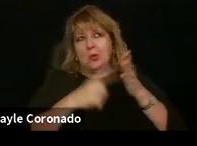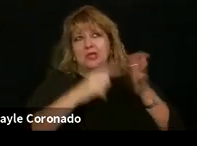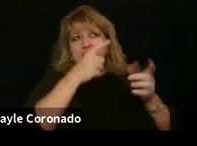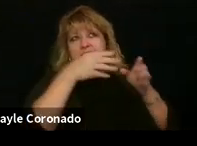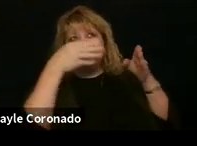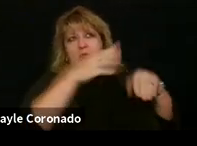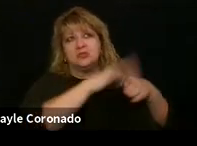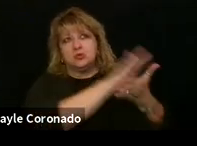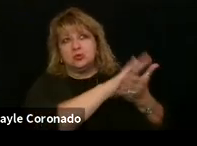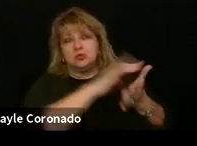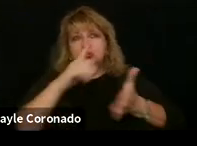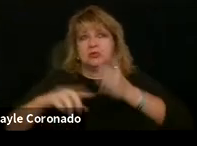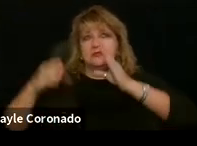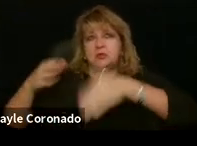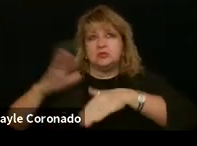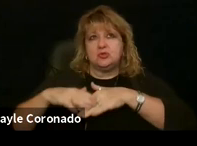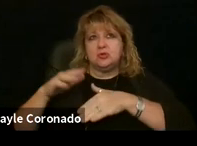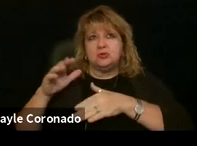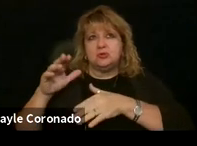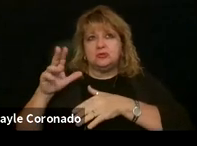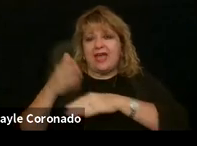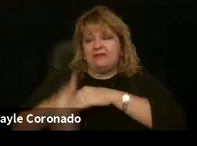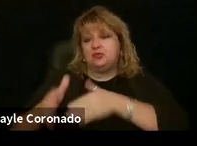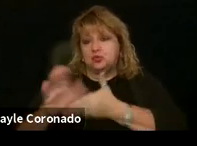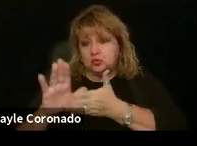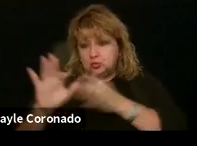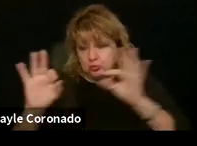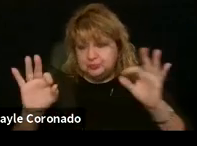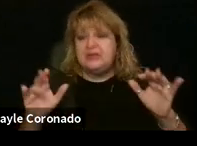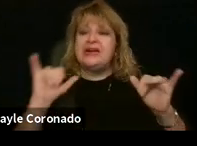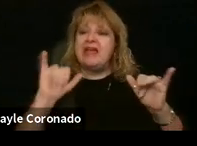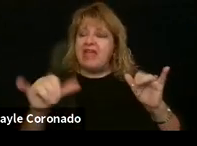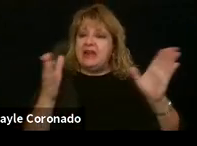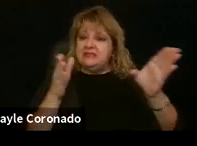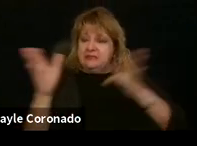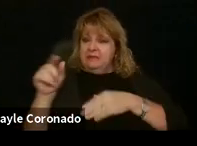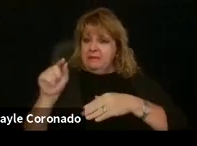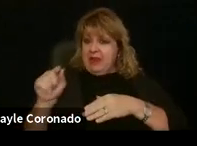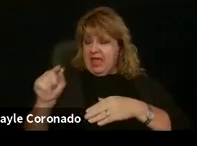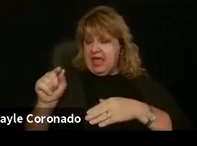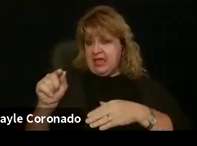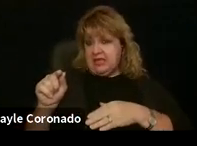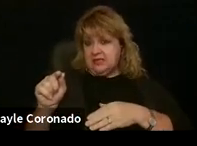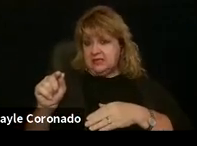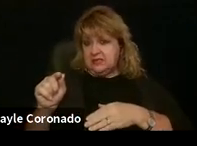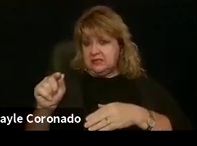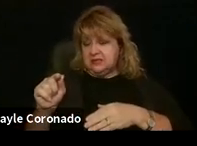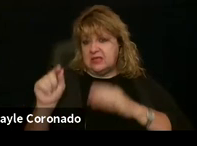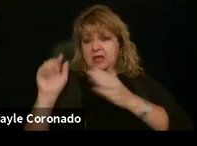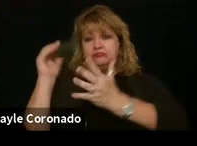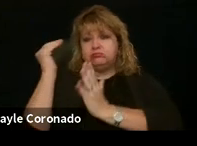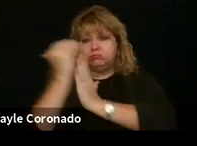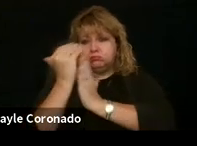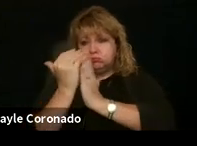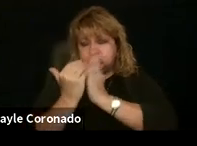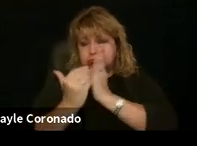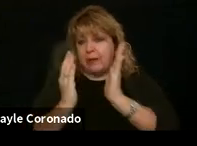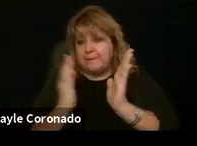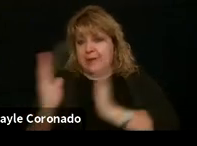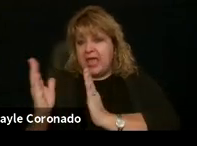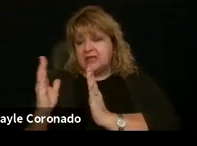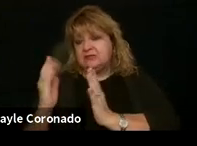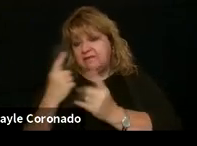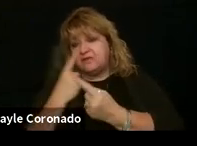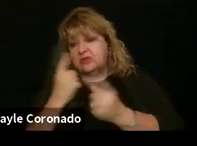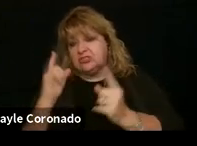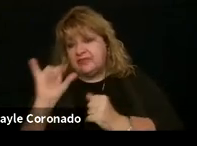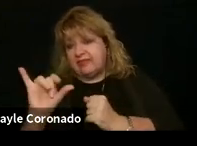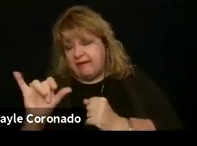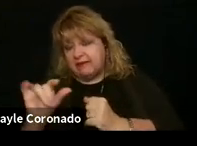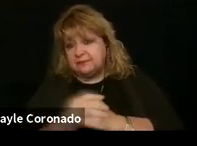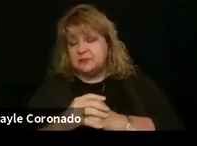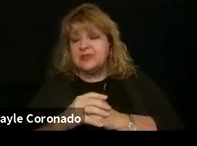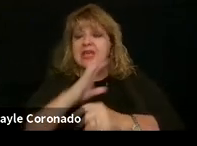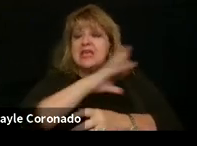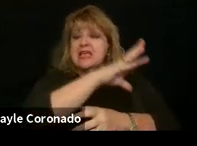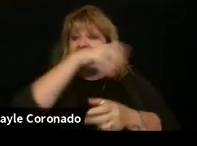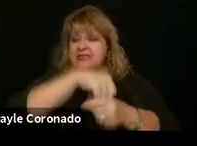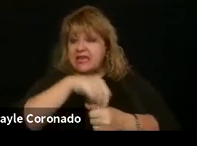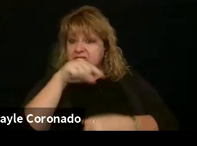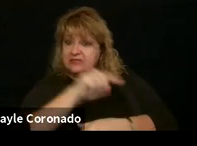But what it's really supposed to do is have a plan that promotes and fill it facilitates that achievement. And that is supposed to really engage the student.